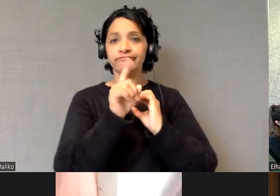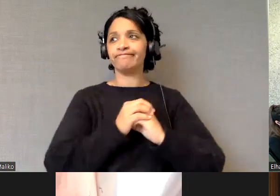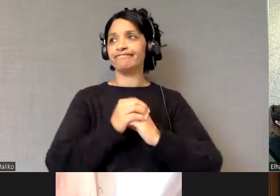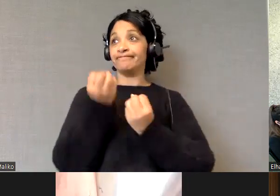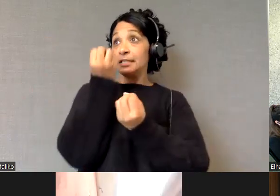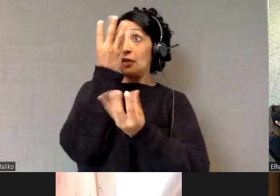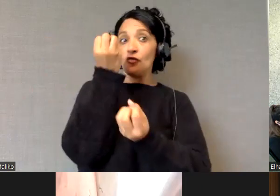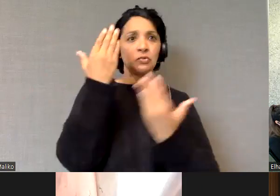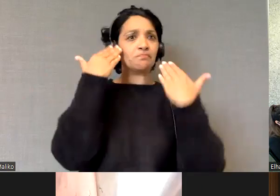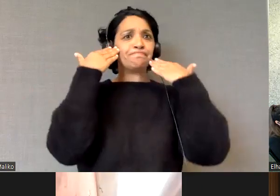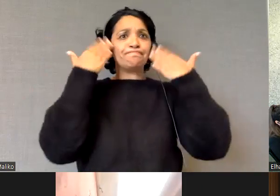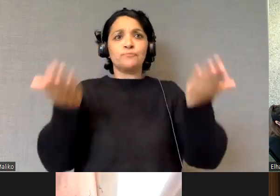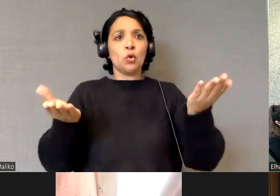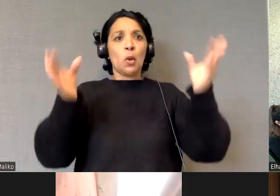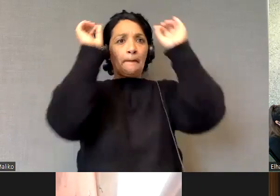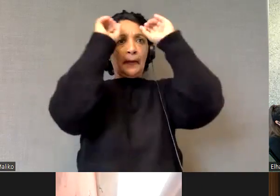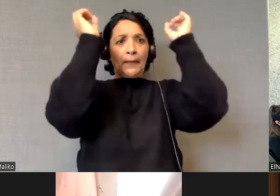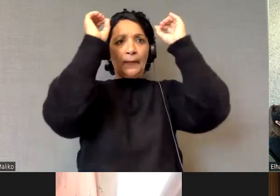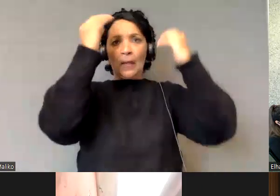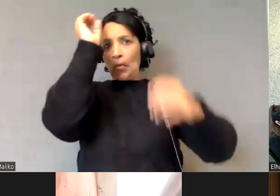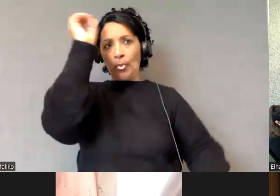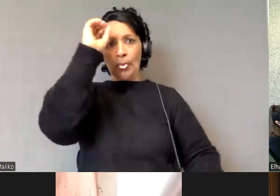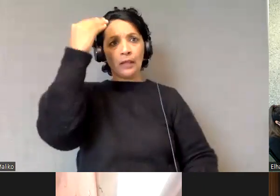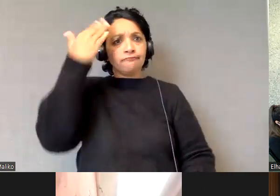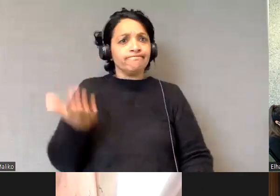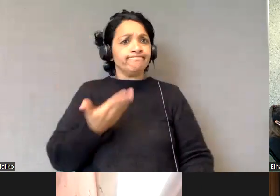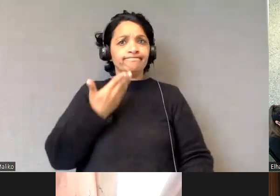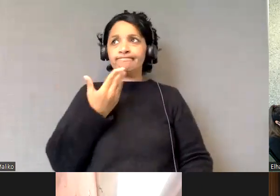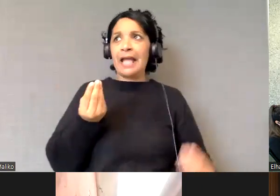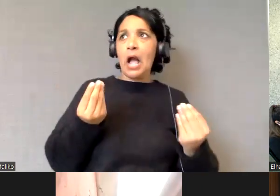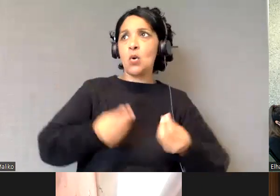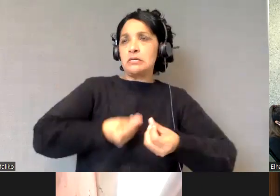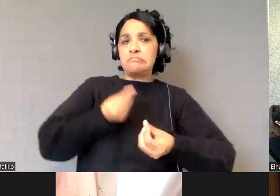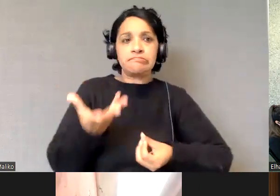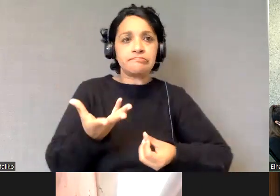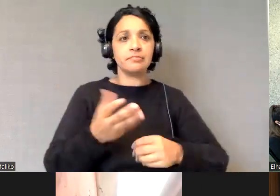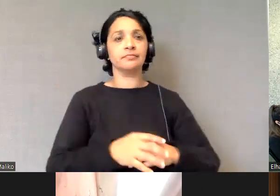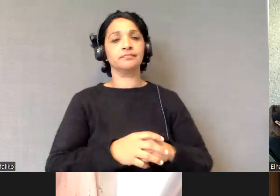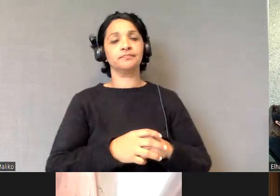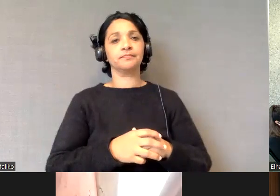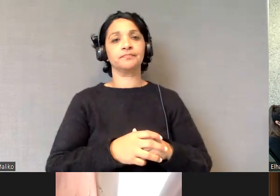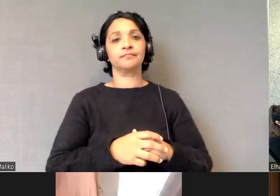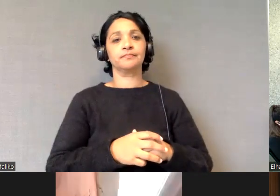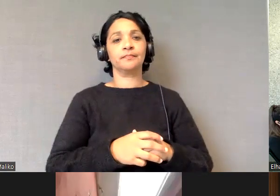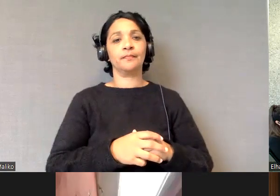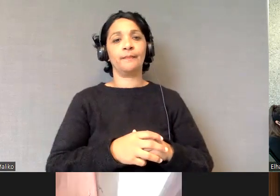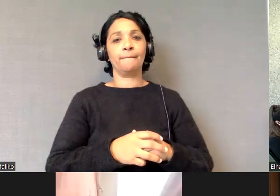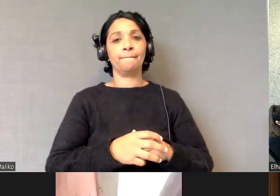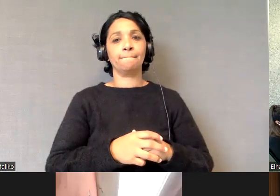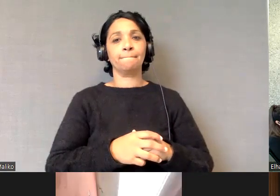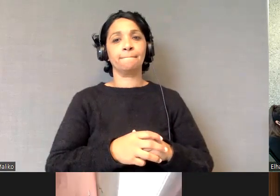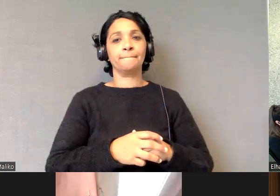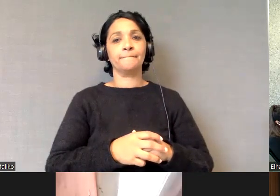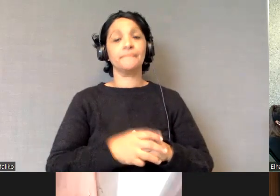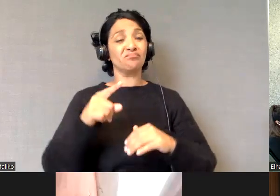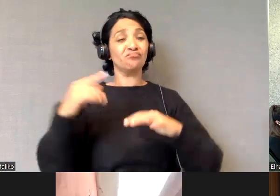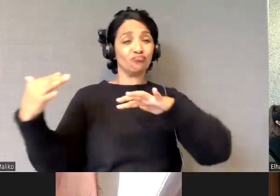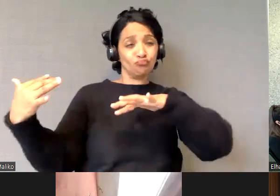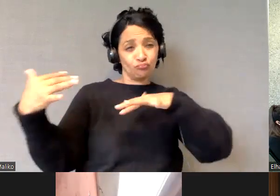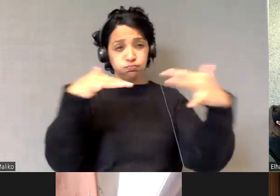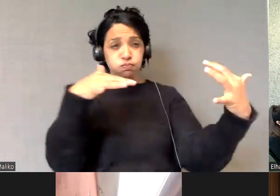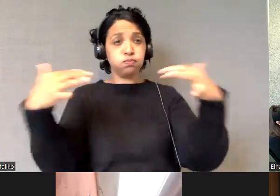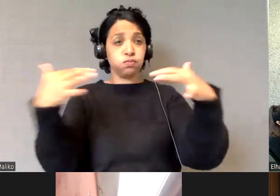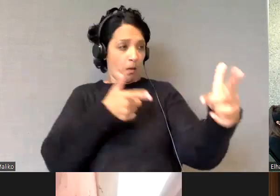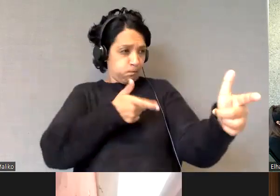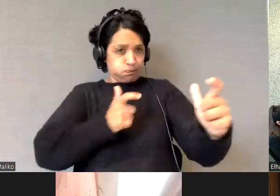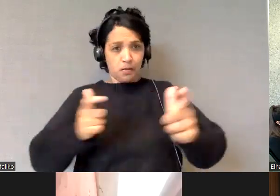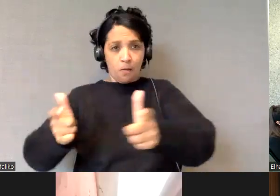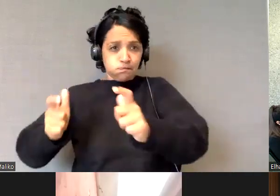We are talking about a conflict where it is really a complex where to practice, if you